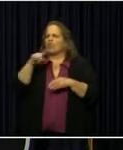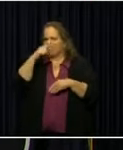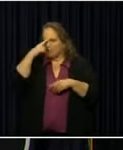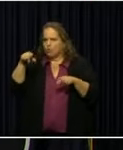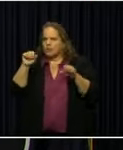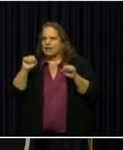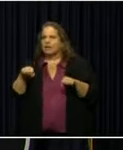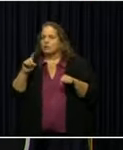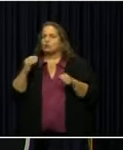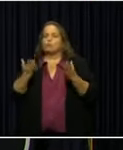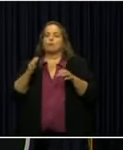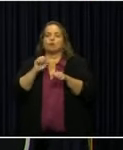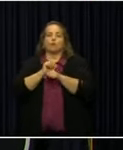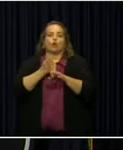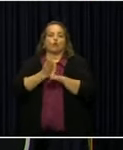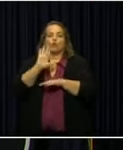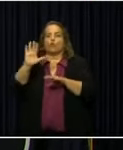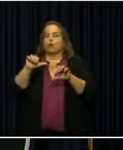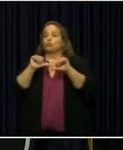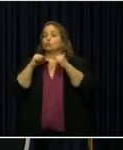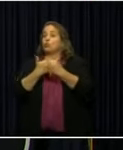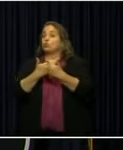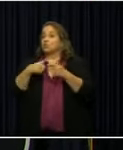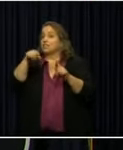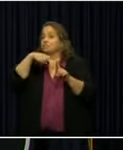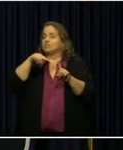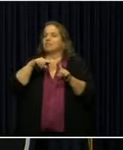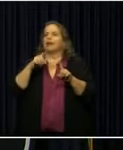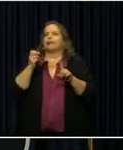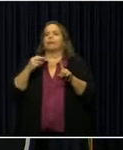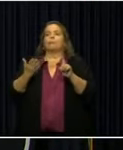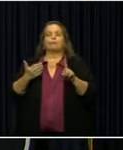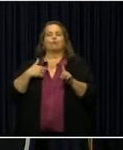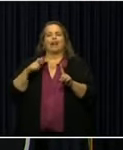FIRST ROUND CURVE, BUT AS WE